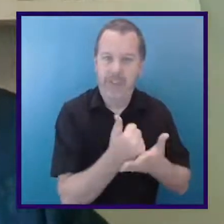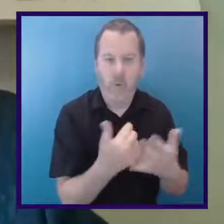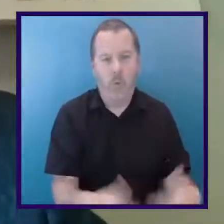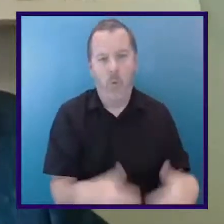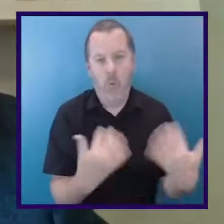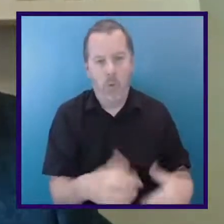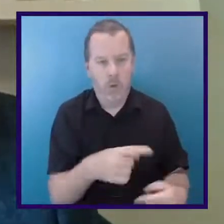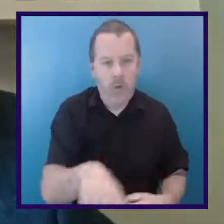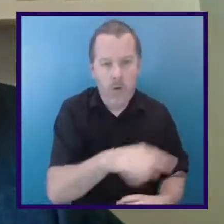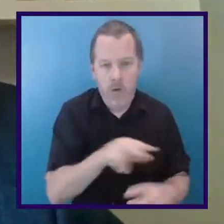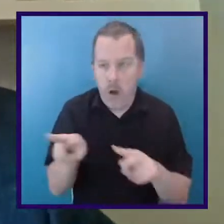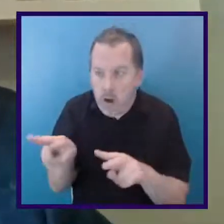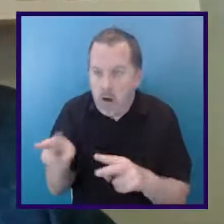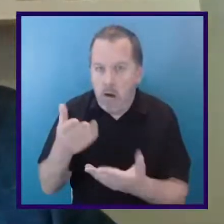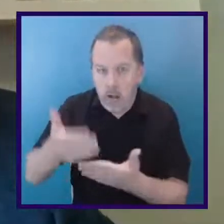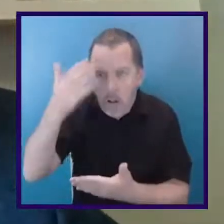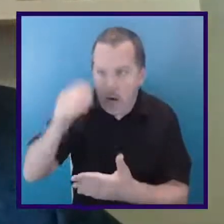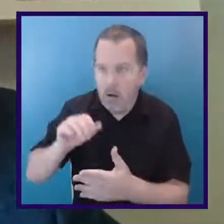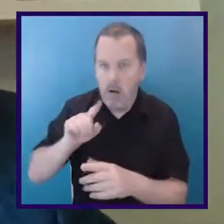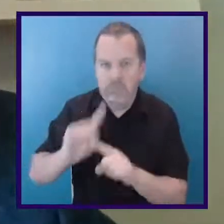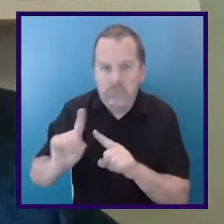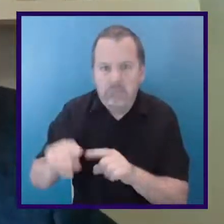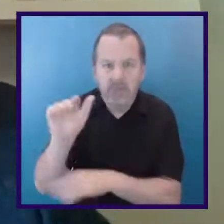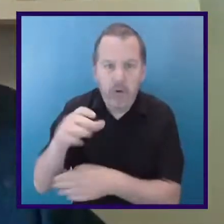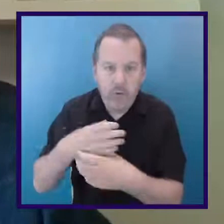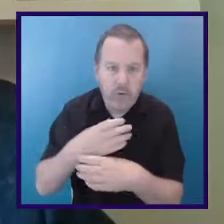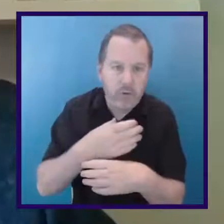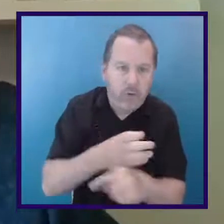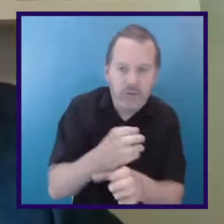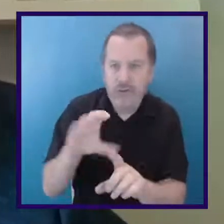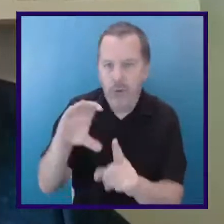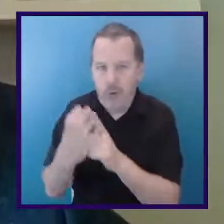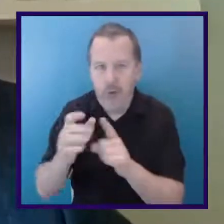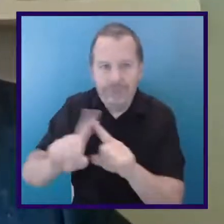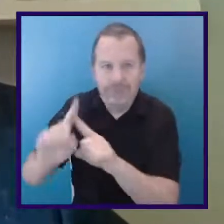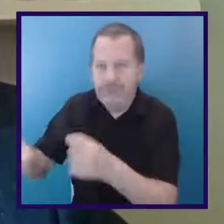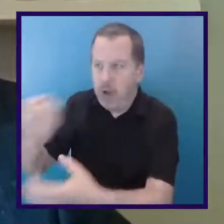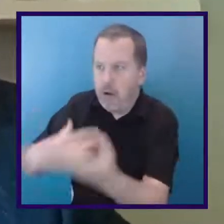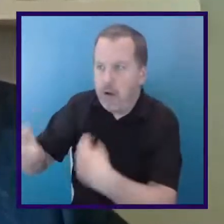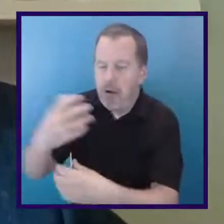experience, to find out about other cultures and how things operate in other countries.